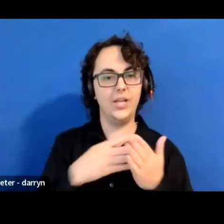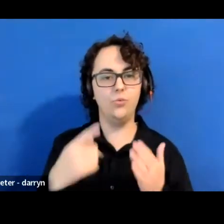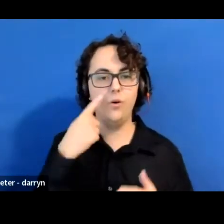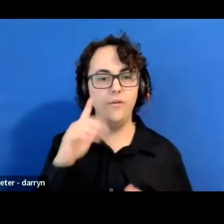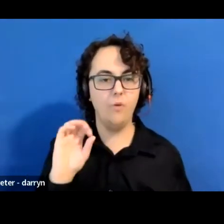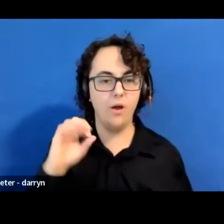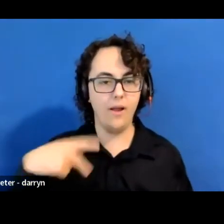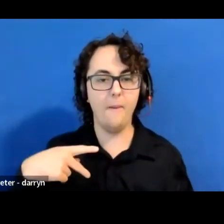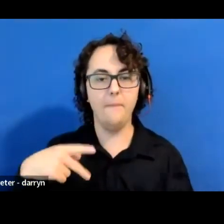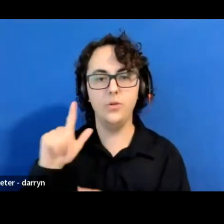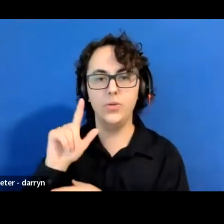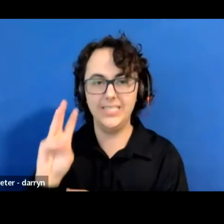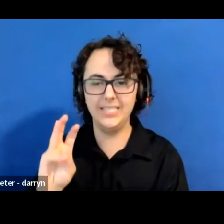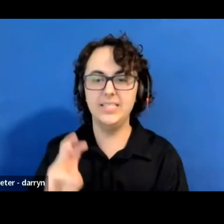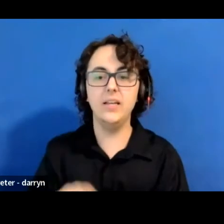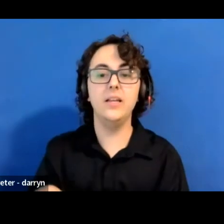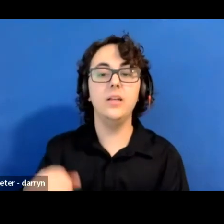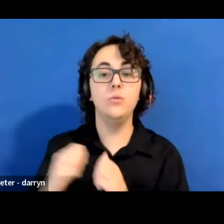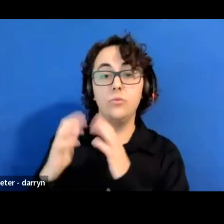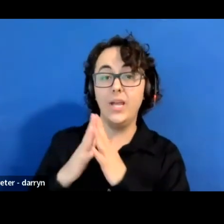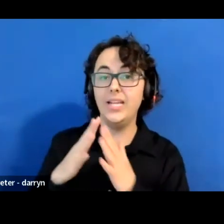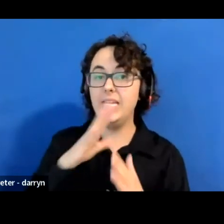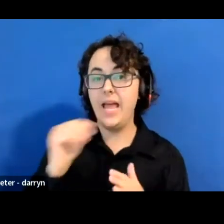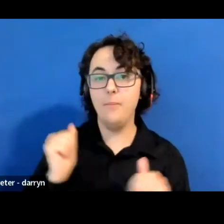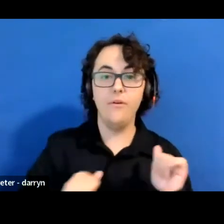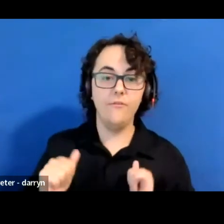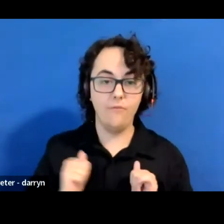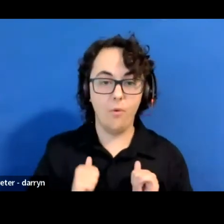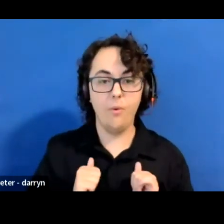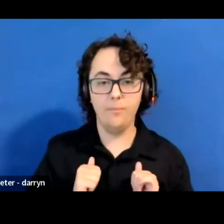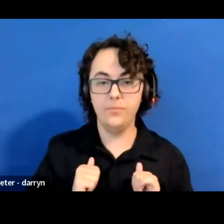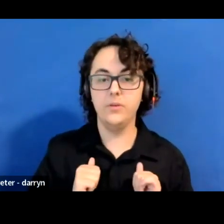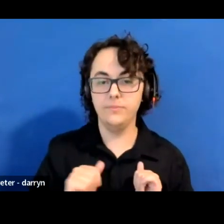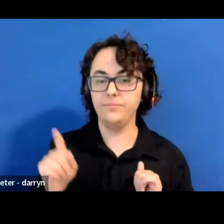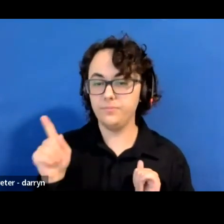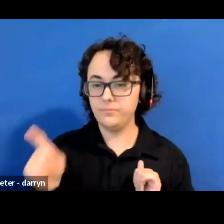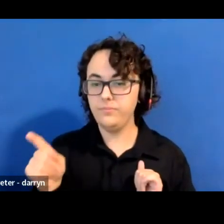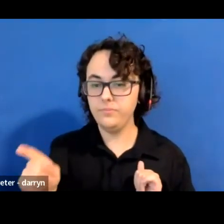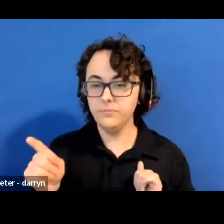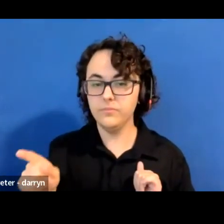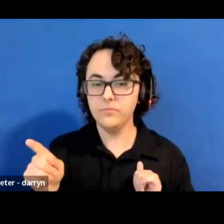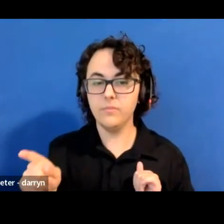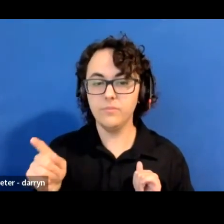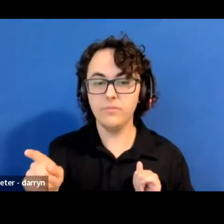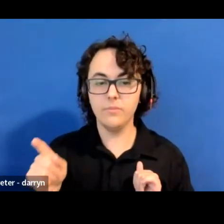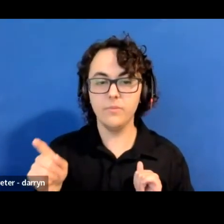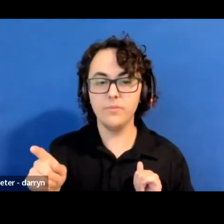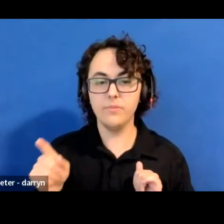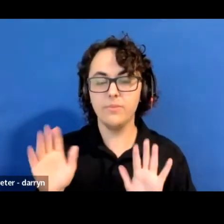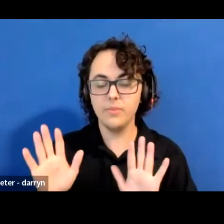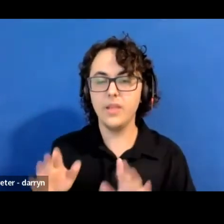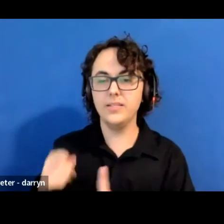It was created and performed by Fehinti Balogun, and he has a theater and film artist.